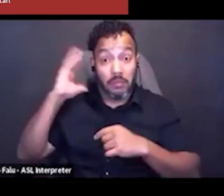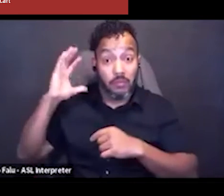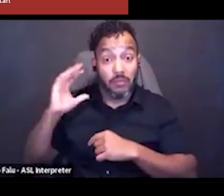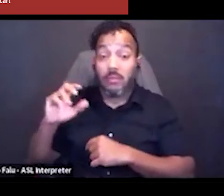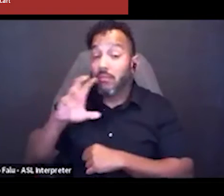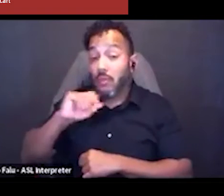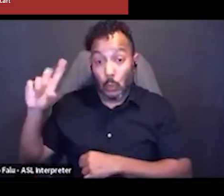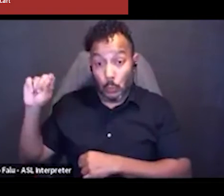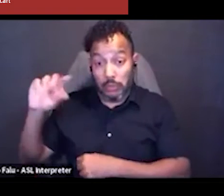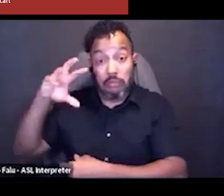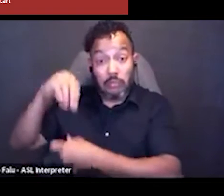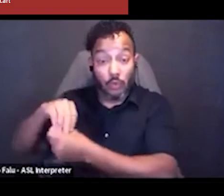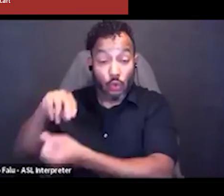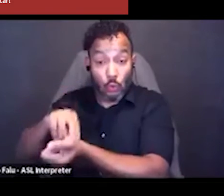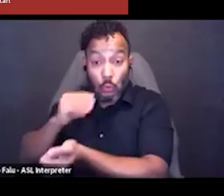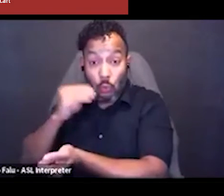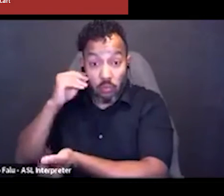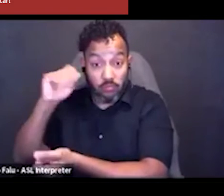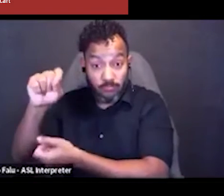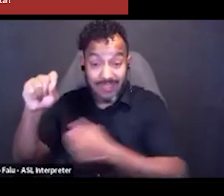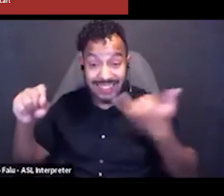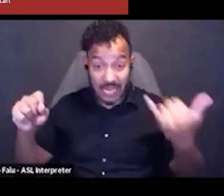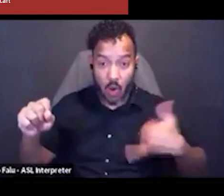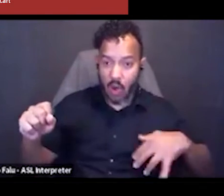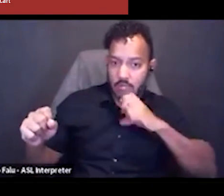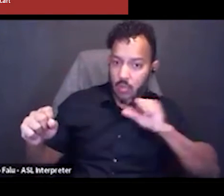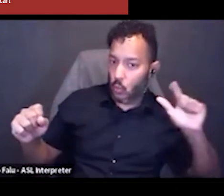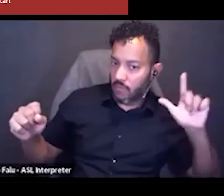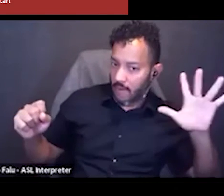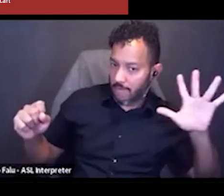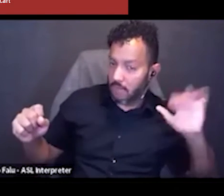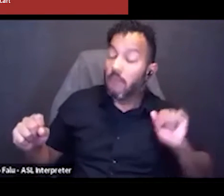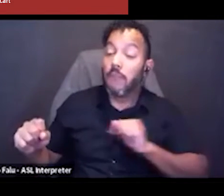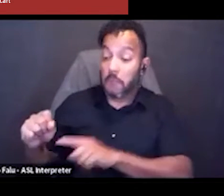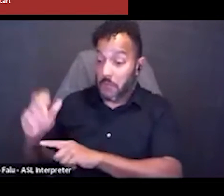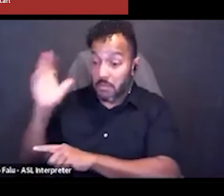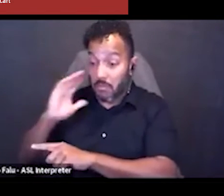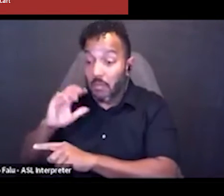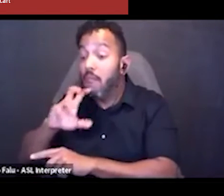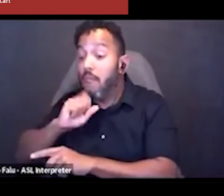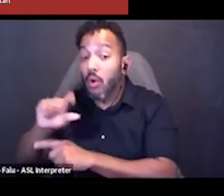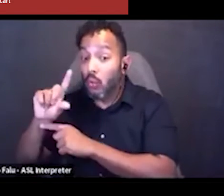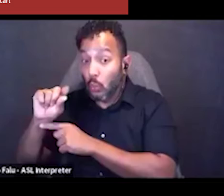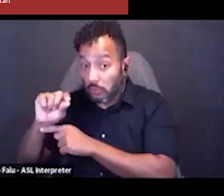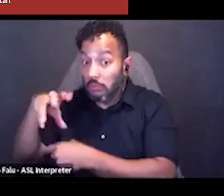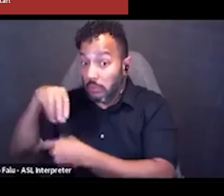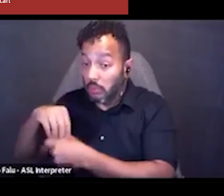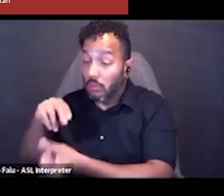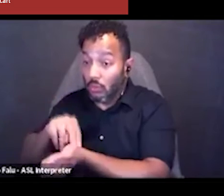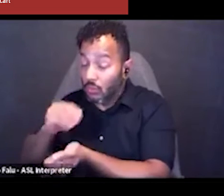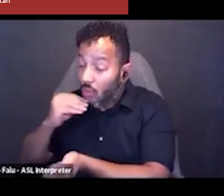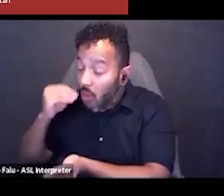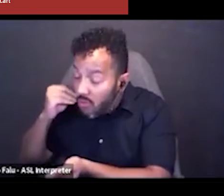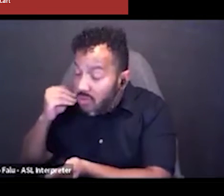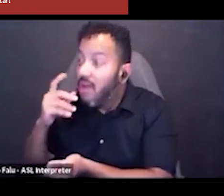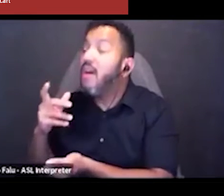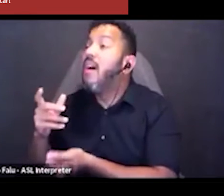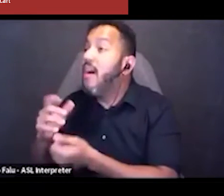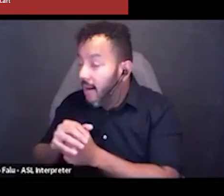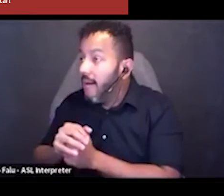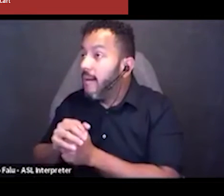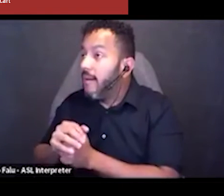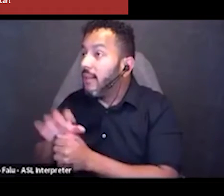Being there with just the level of care that was provided just wasn't enough for me.